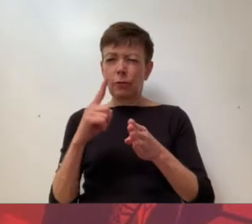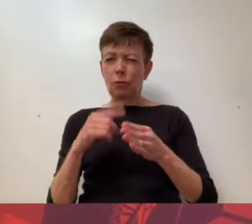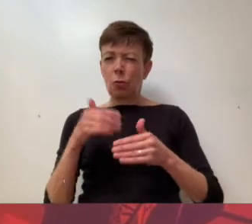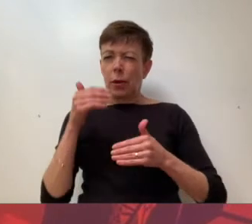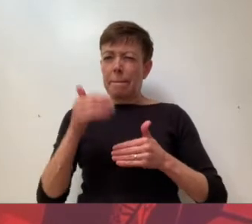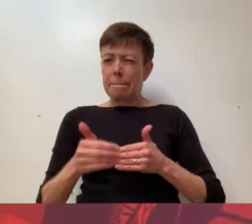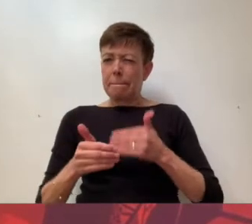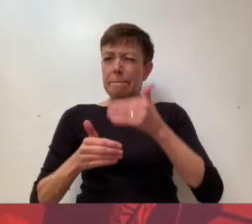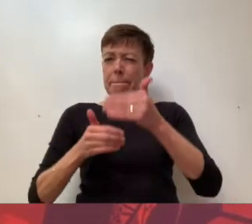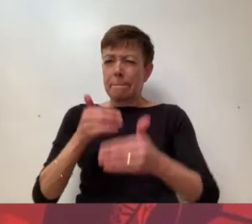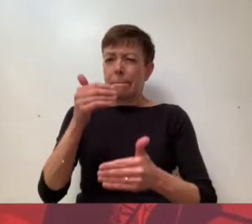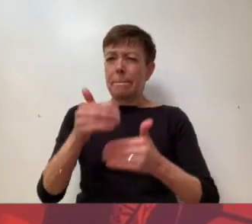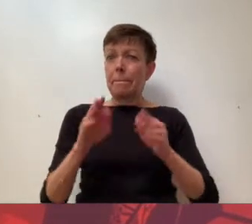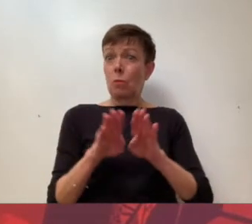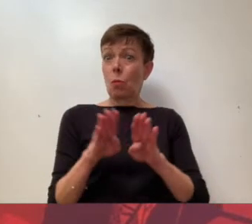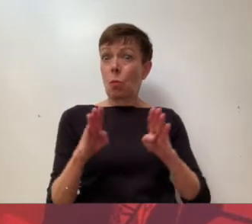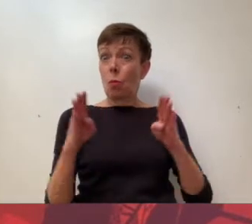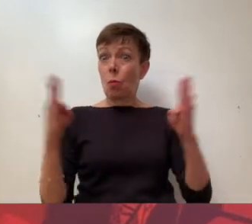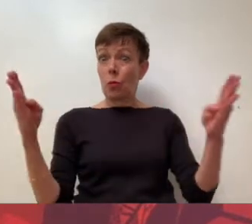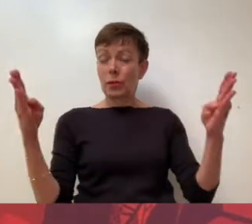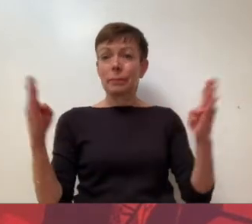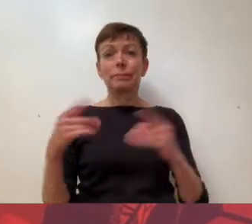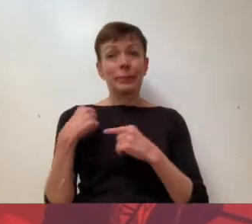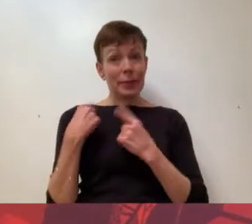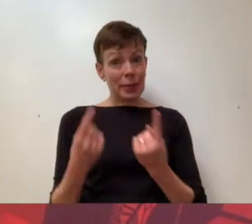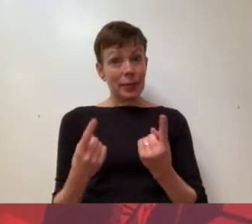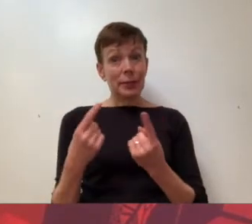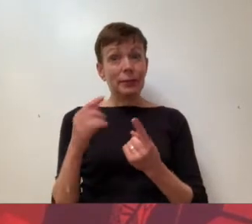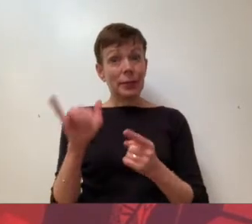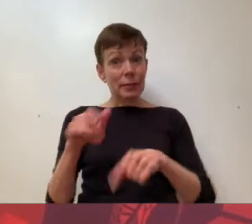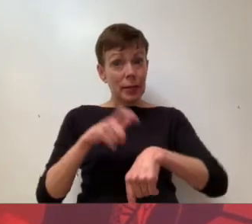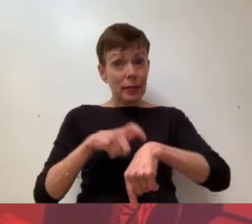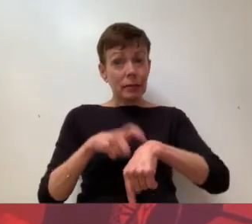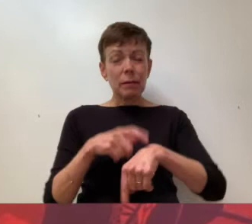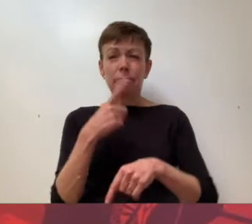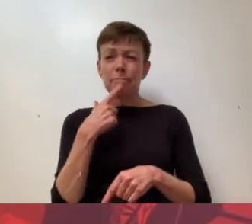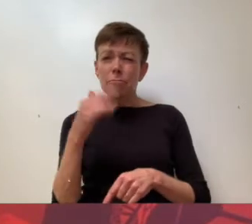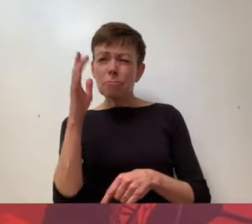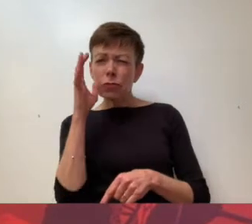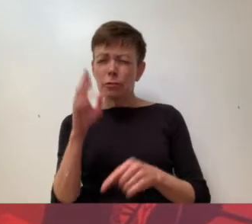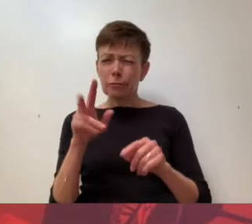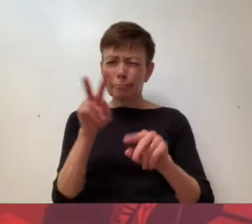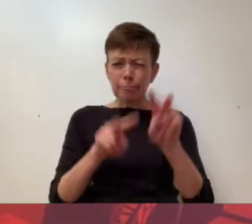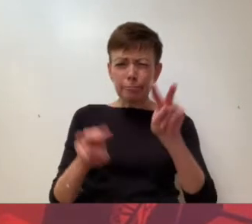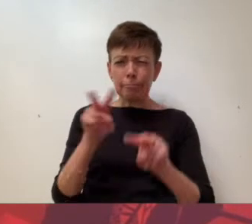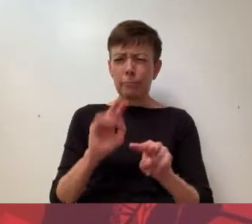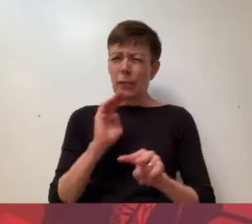last week. And again, this was a three-phased relaunch strategy. Since then, The City has